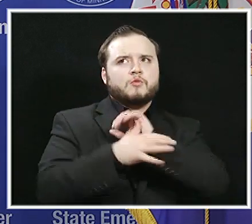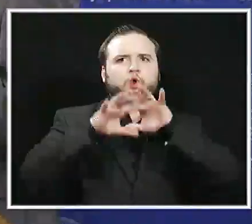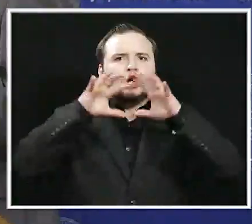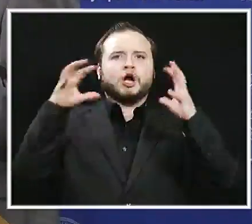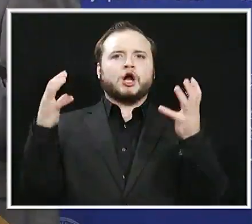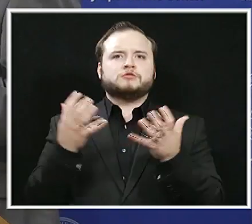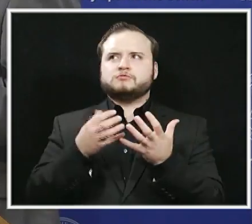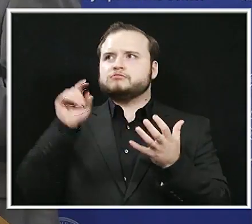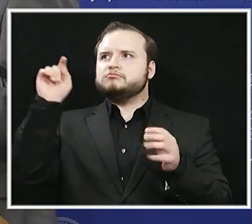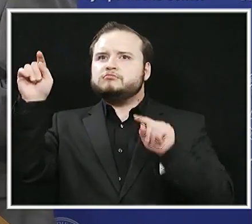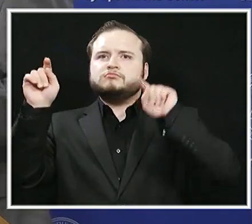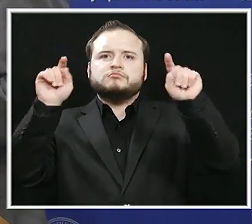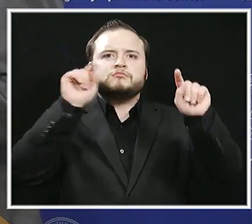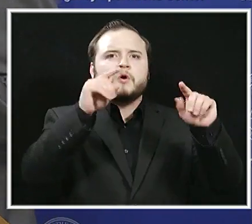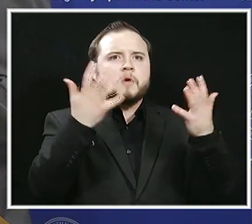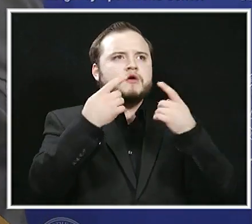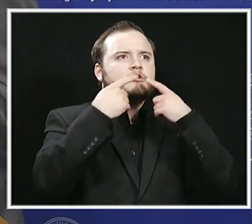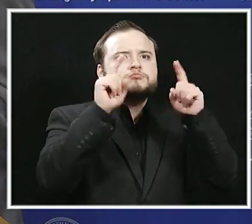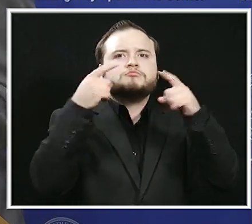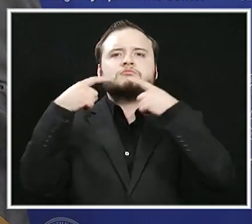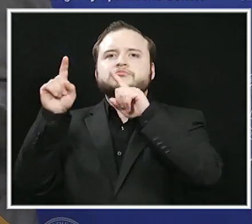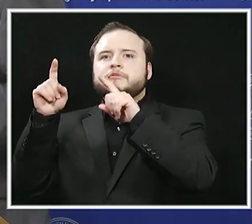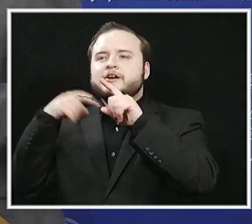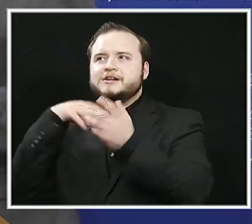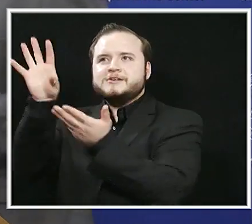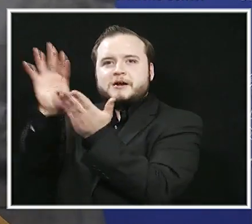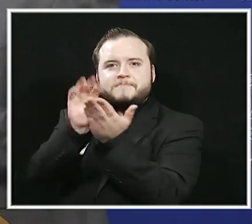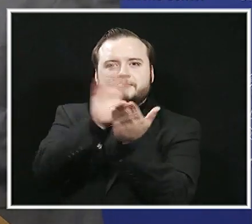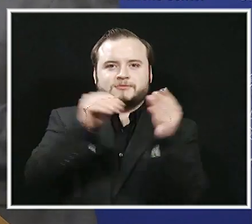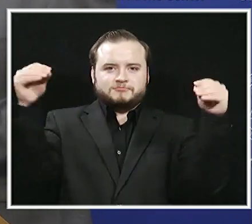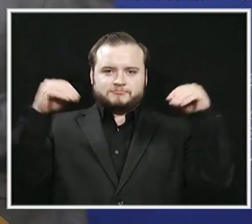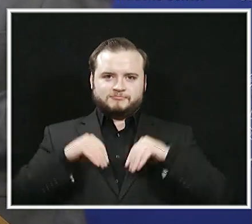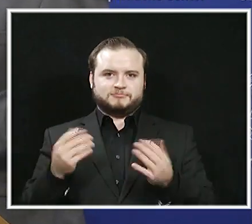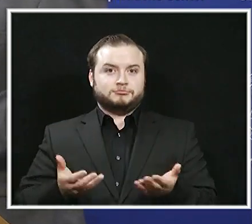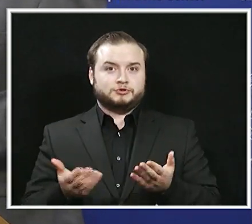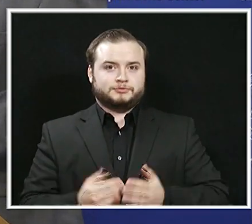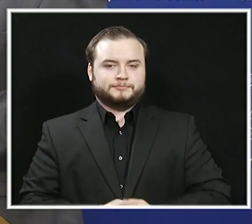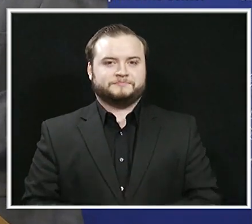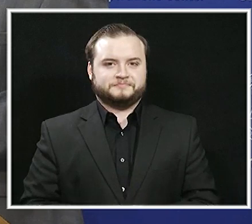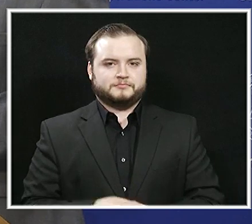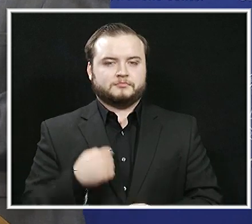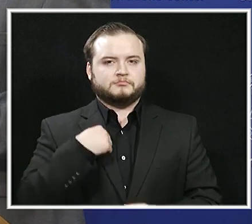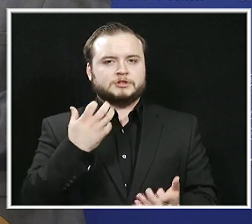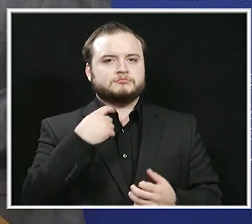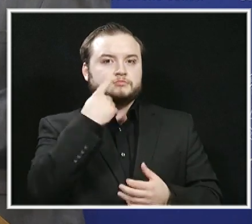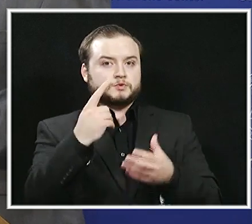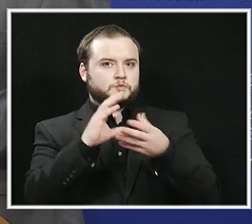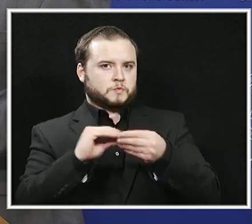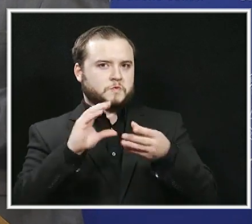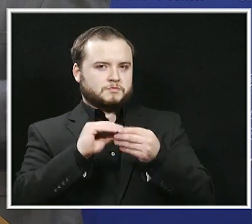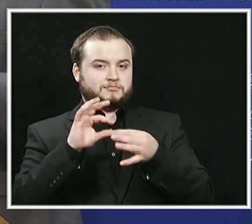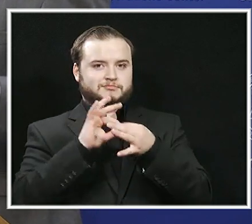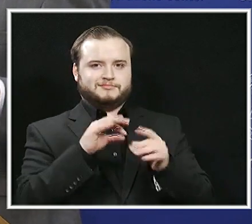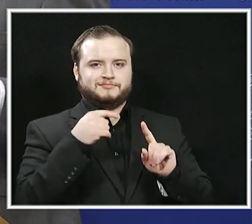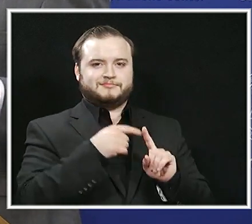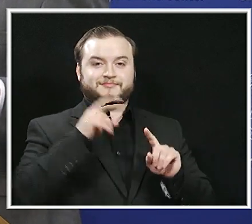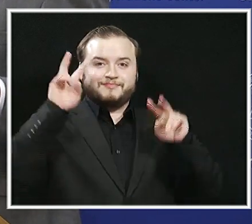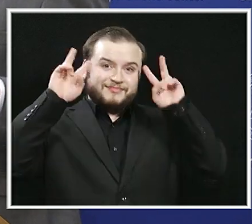states around the country, maybe more importantly from countries who have been able to do it pretty successfully works. But I think when the story gets